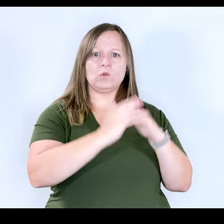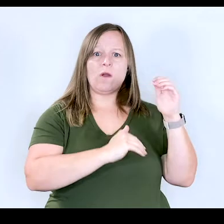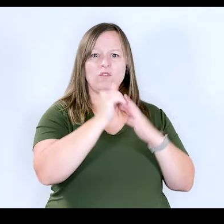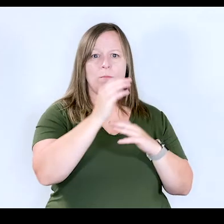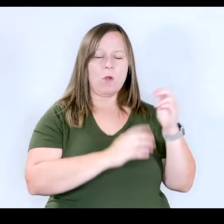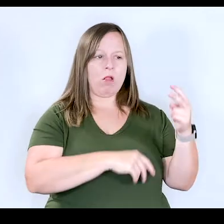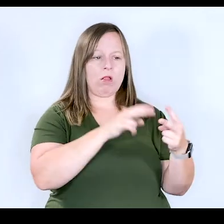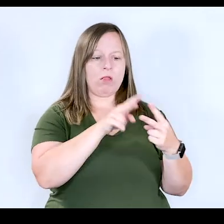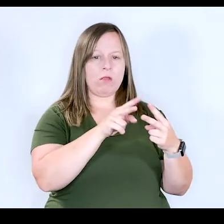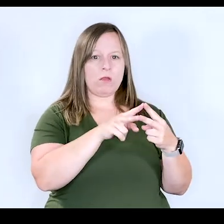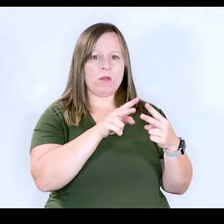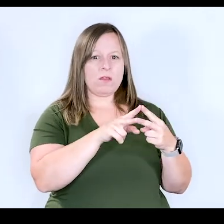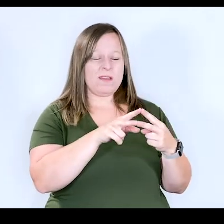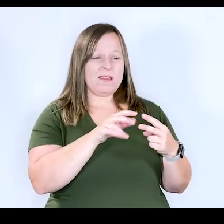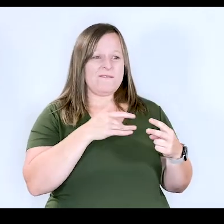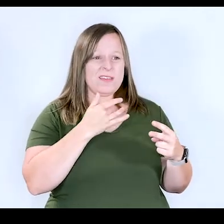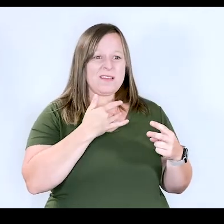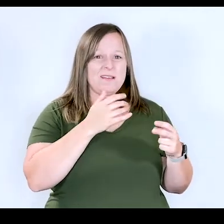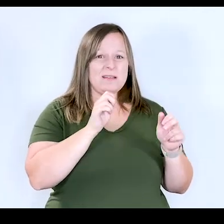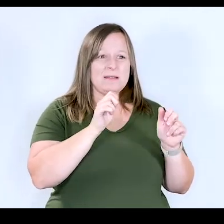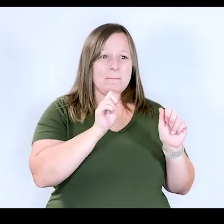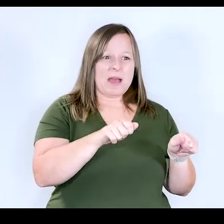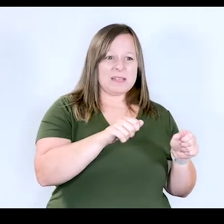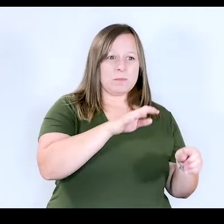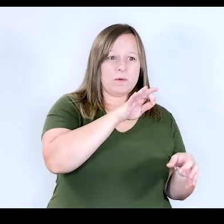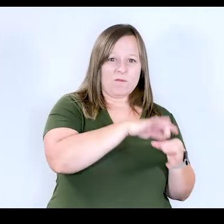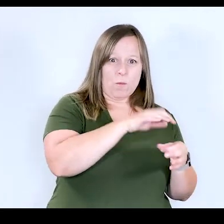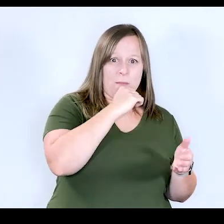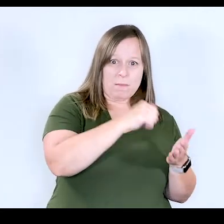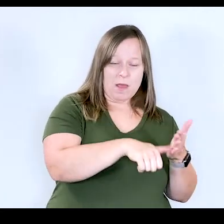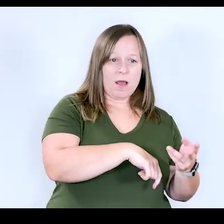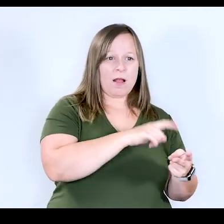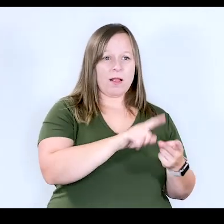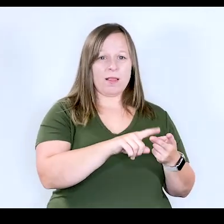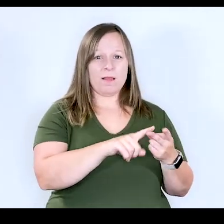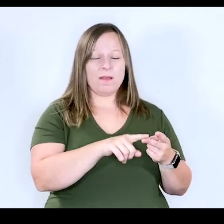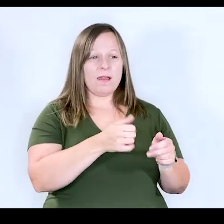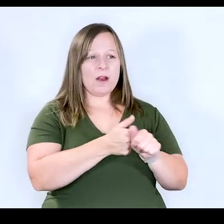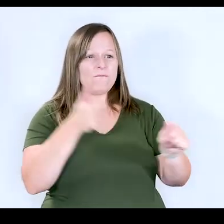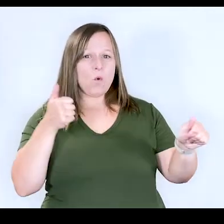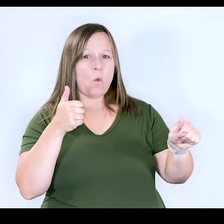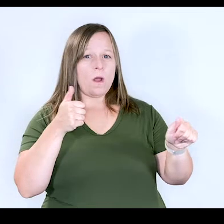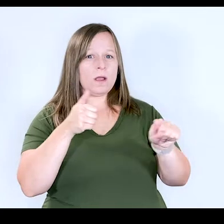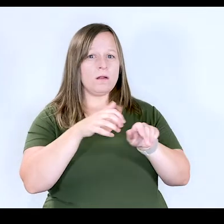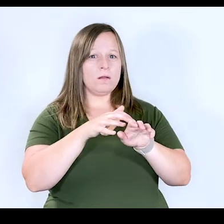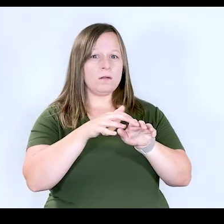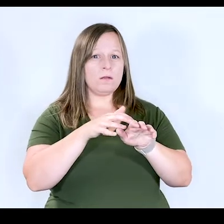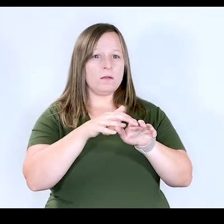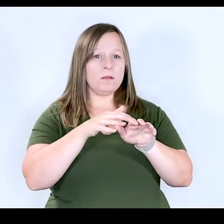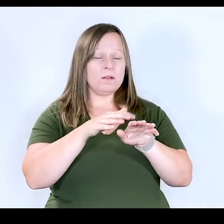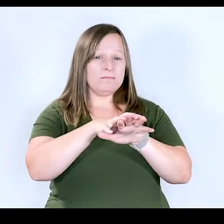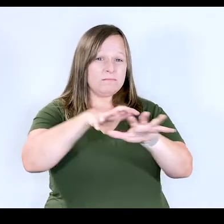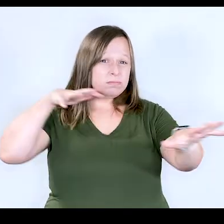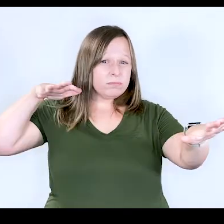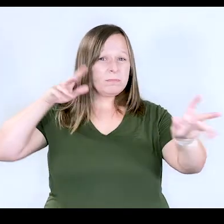And the two ways that that really feels possible is through vote by mail and to avoid those crowds on election day and come out